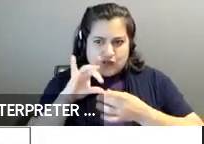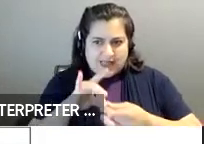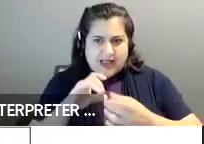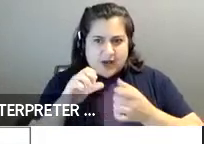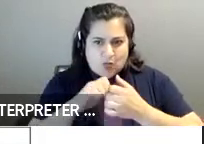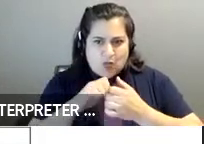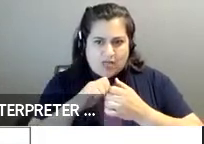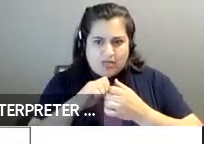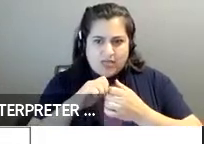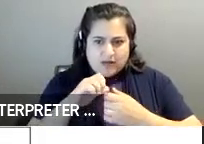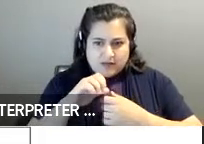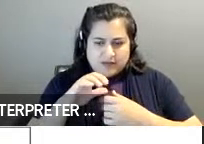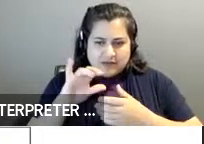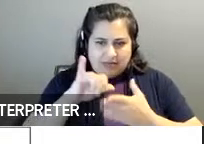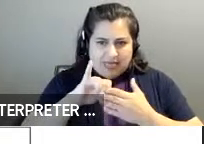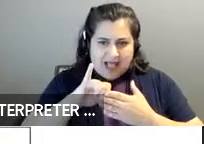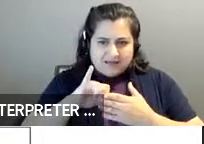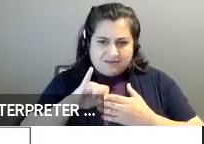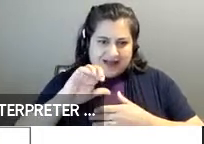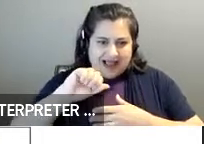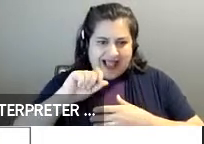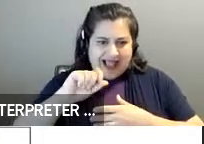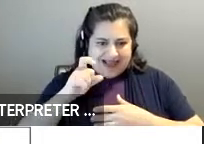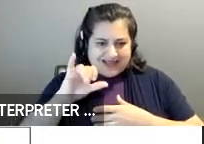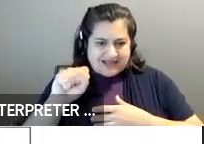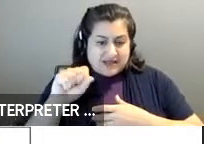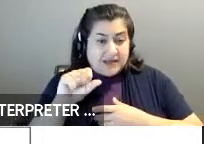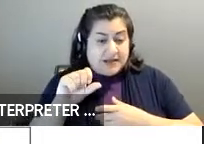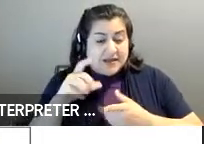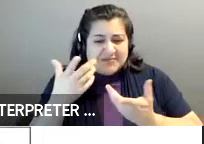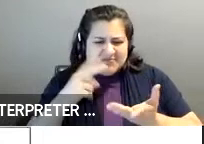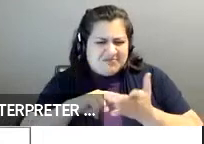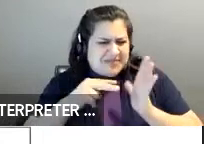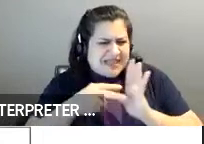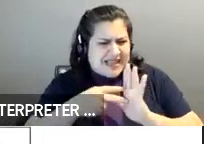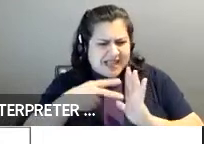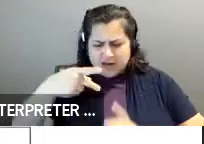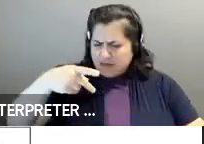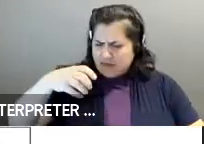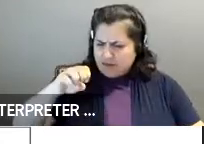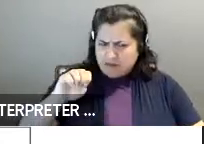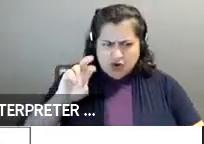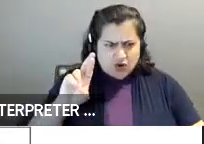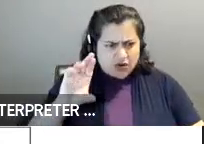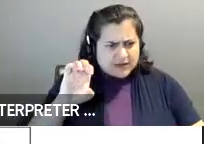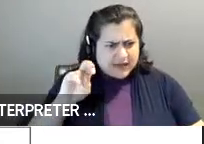By percentile we mean the proportion of users that have a seat height equal to or less than